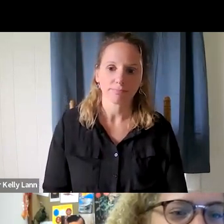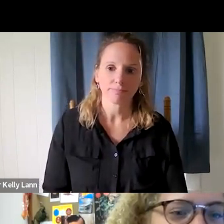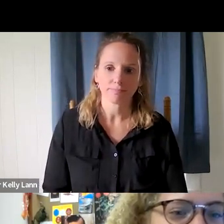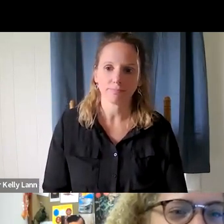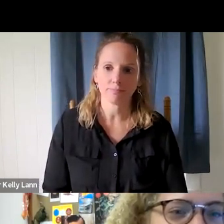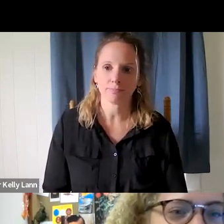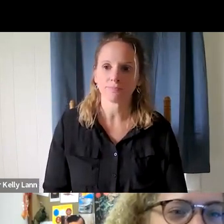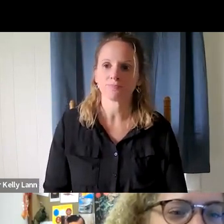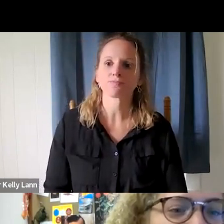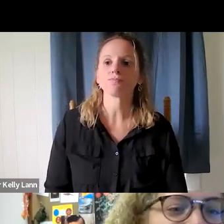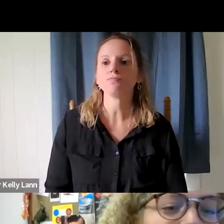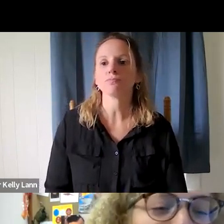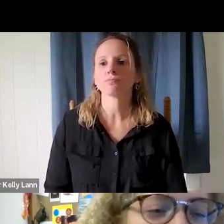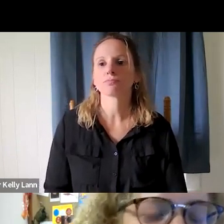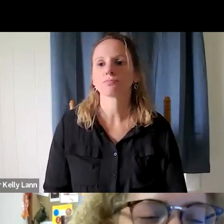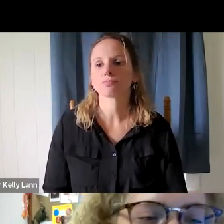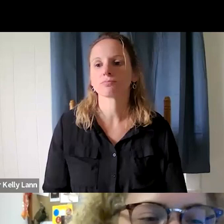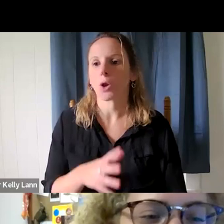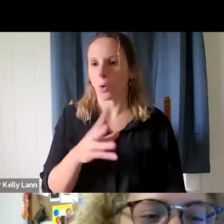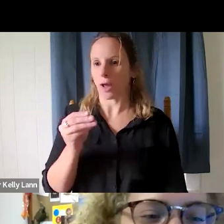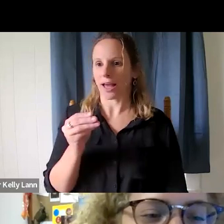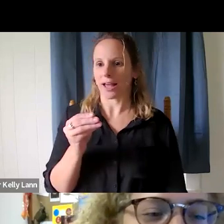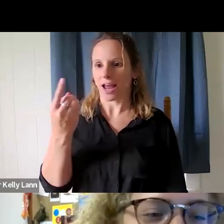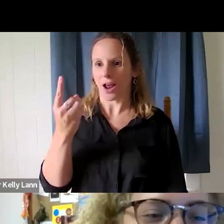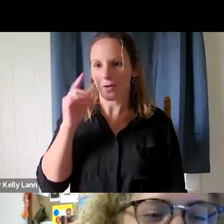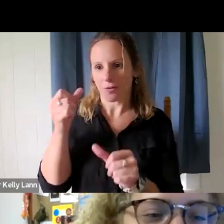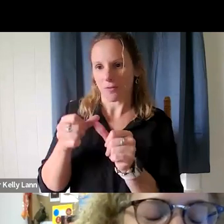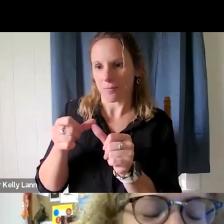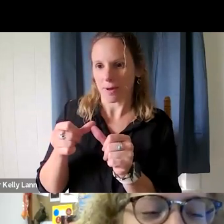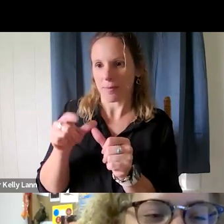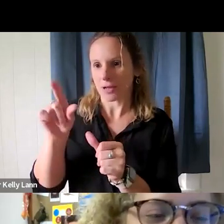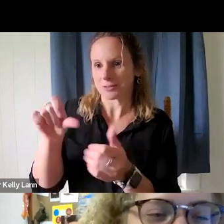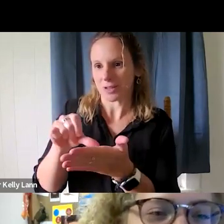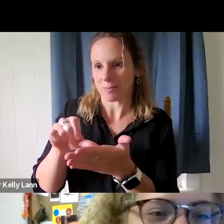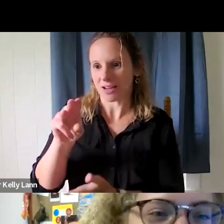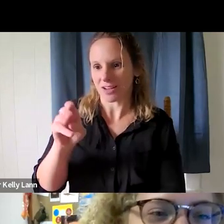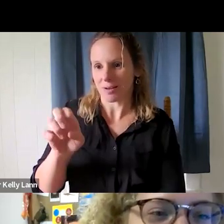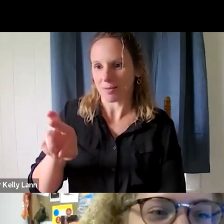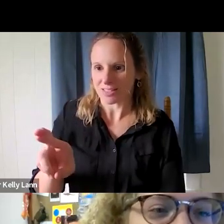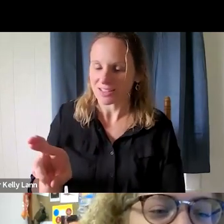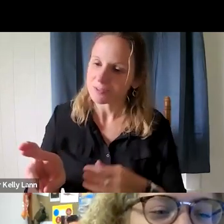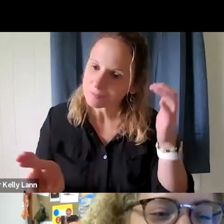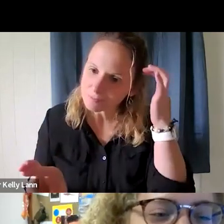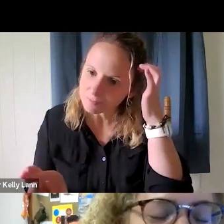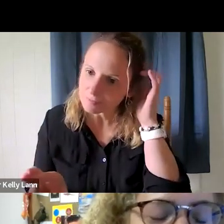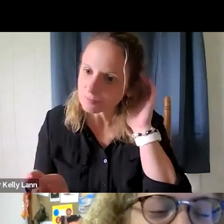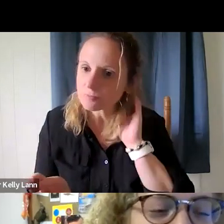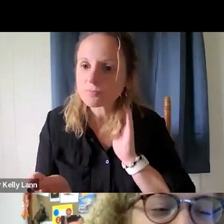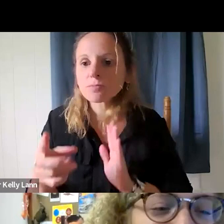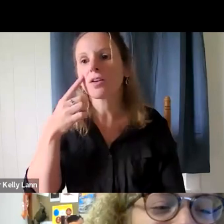Great. Oh, and I'll always remember that my 20-page MSR I turned in 'cause it was practice for Michael,